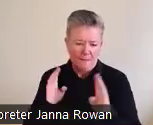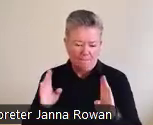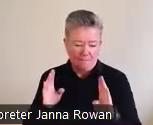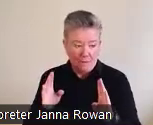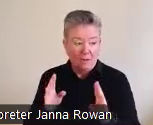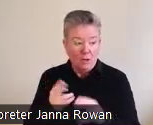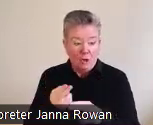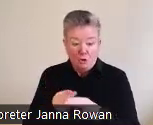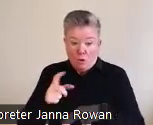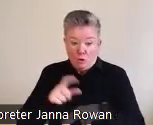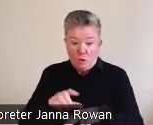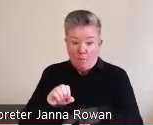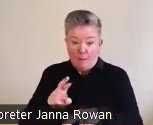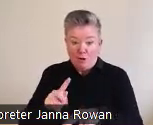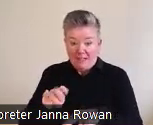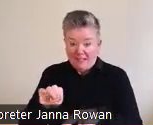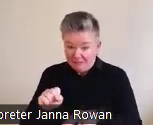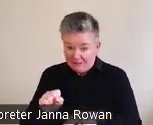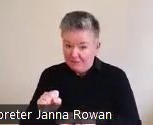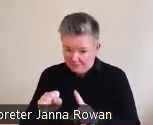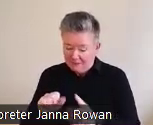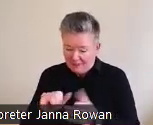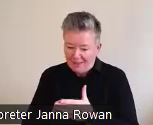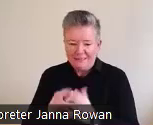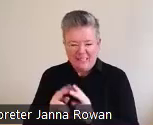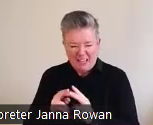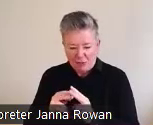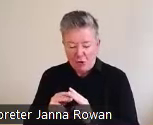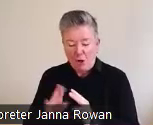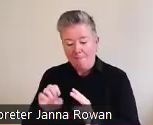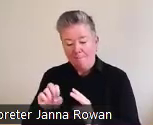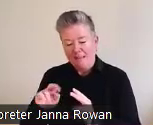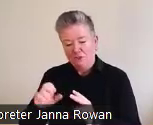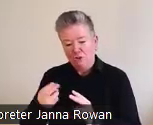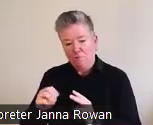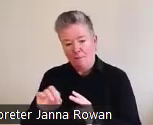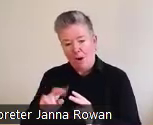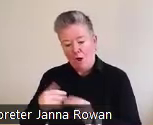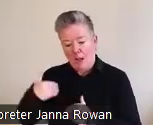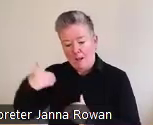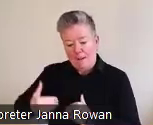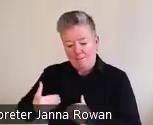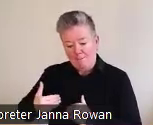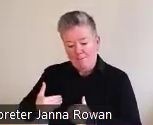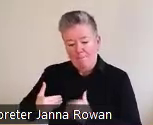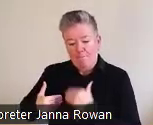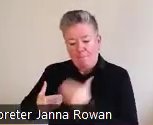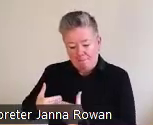Short term objectives, on the other hand, are either benchmarks or the short-term steps